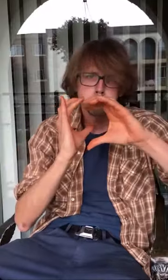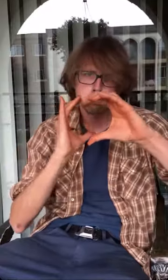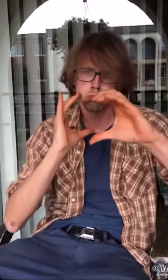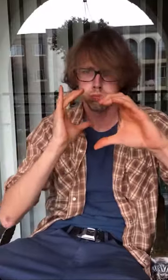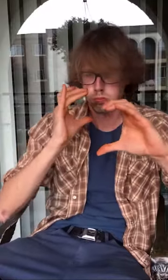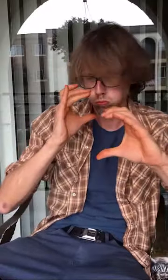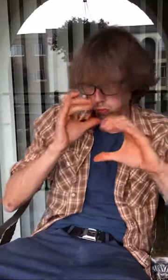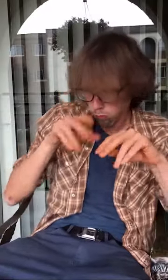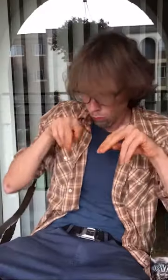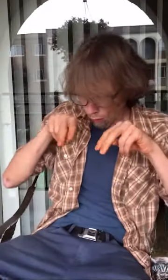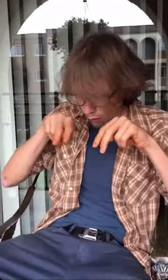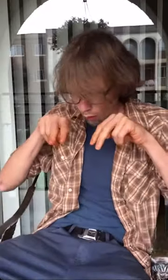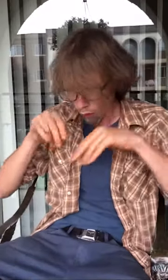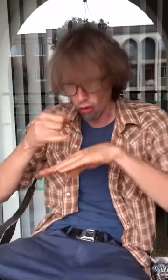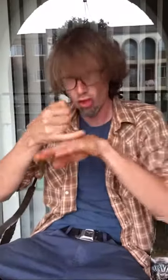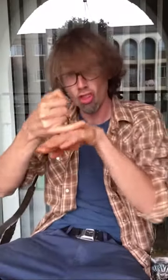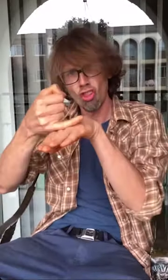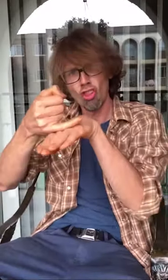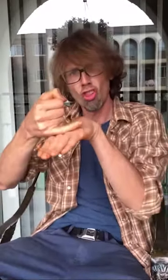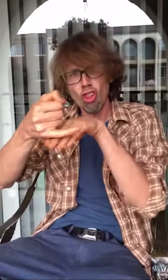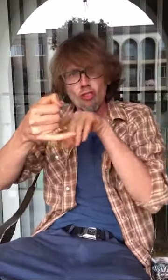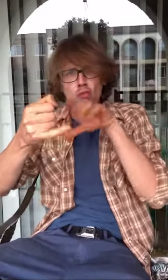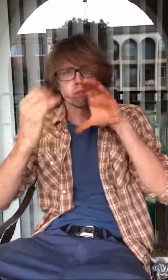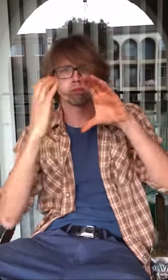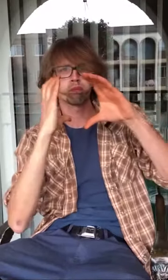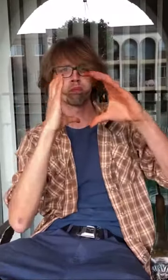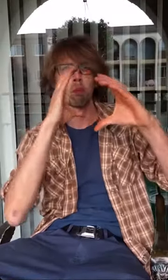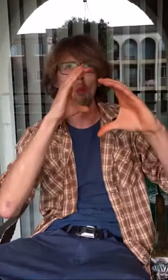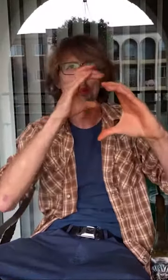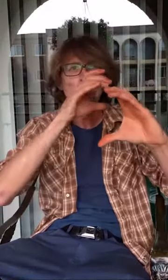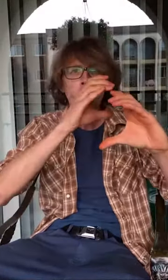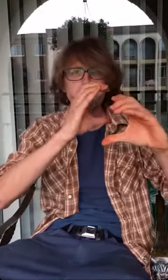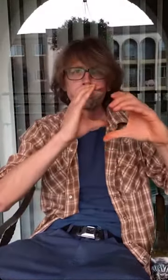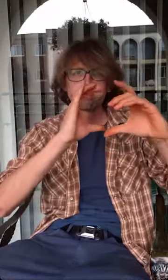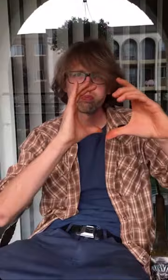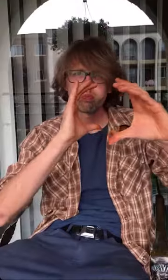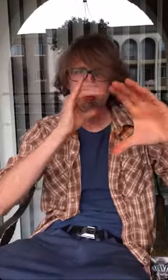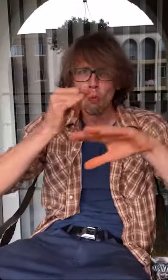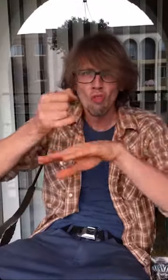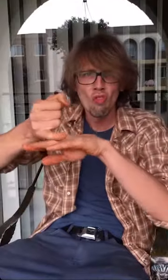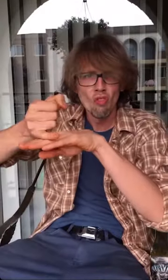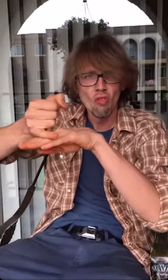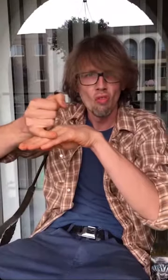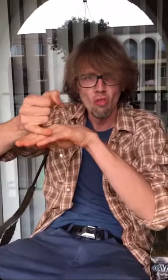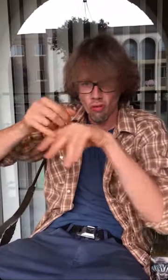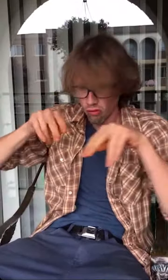The citypillar passes, slowly undulating.